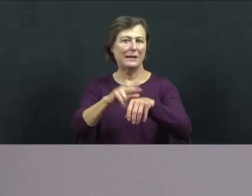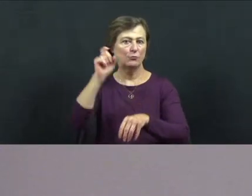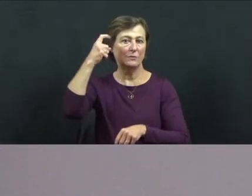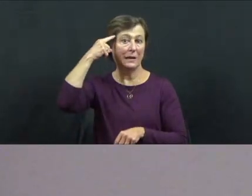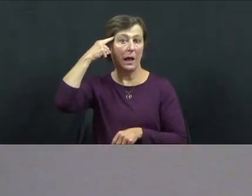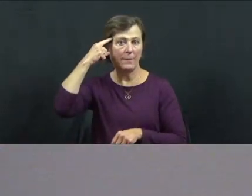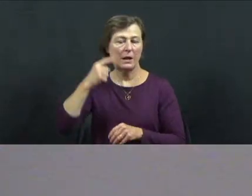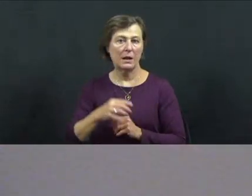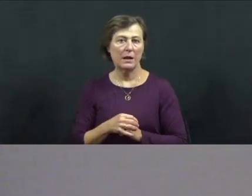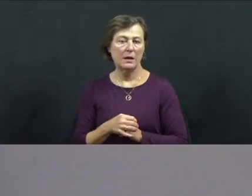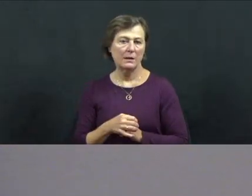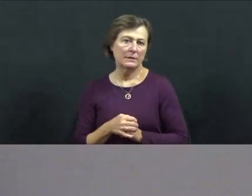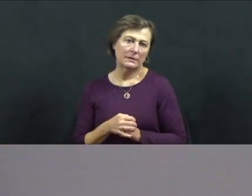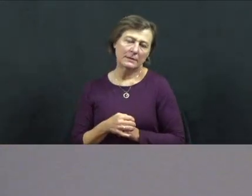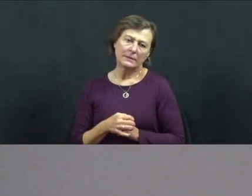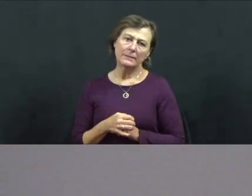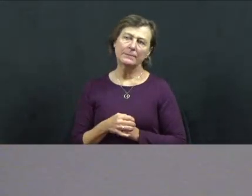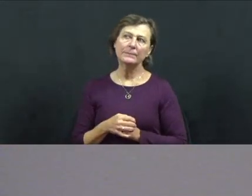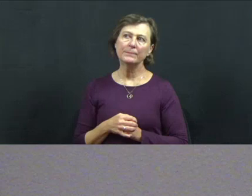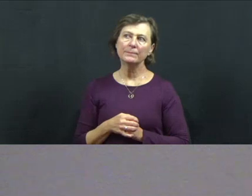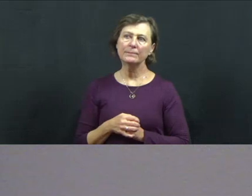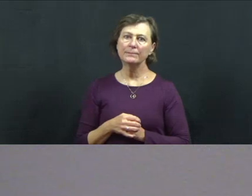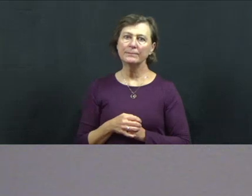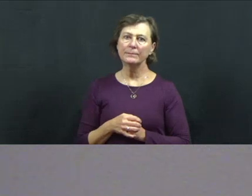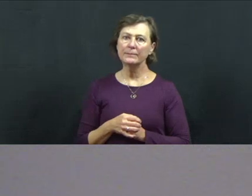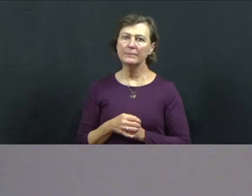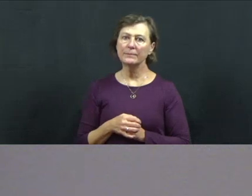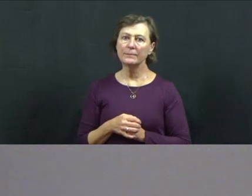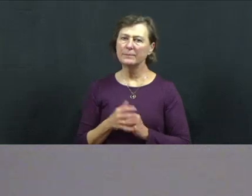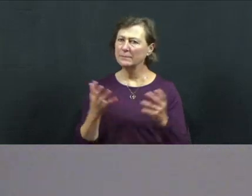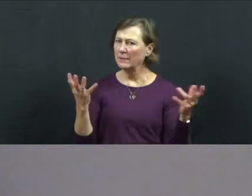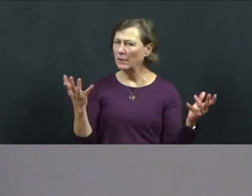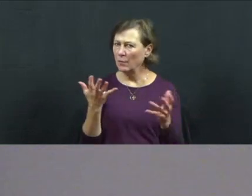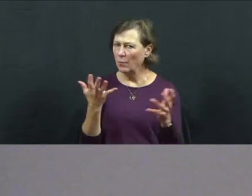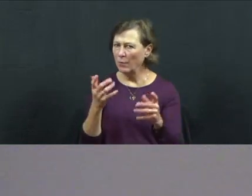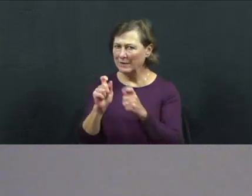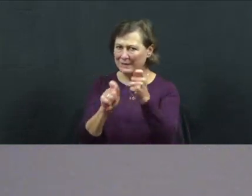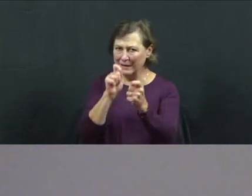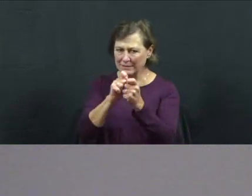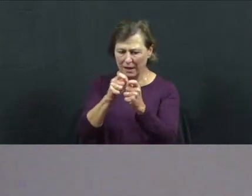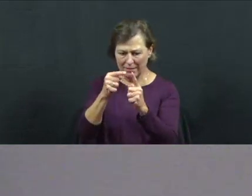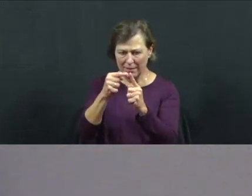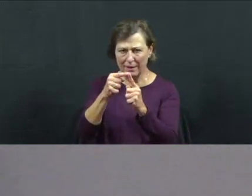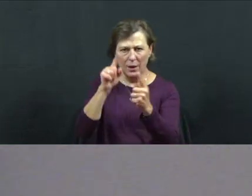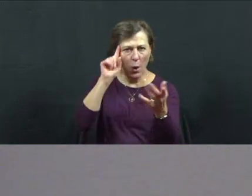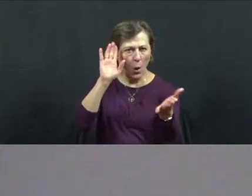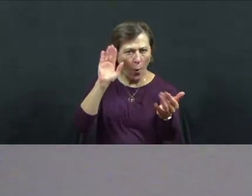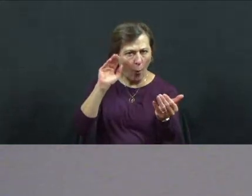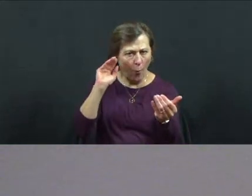But what exactly is this hope we call upon, at the end of every